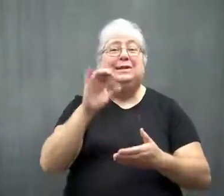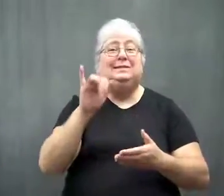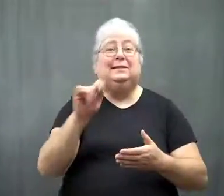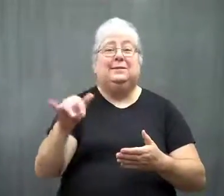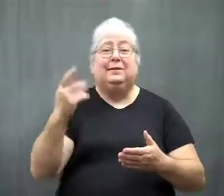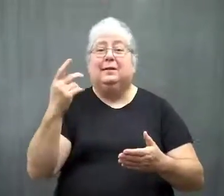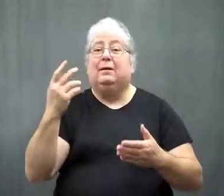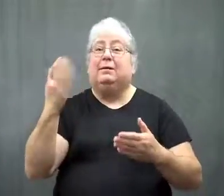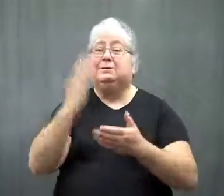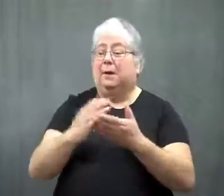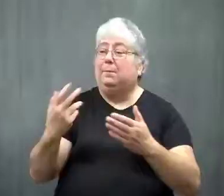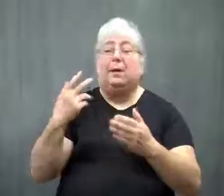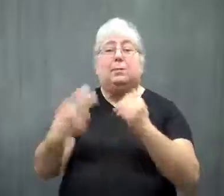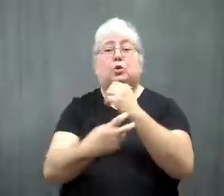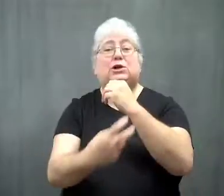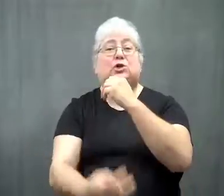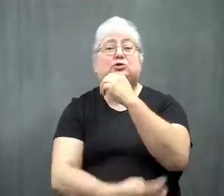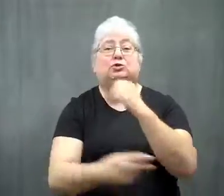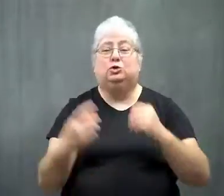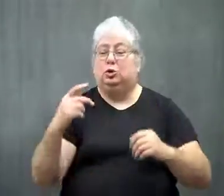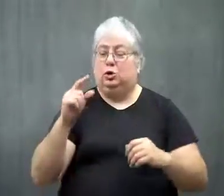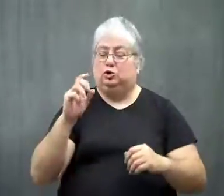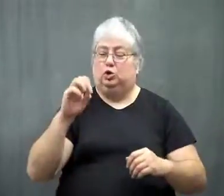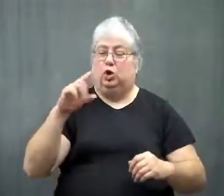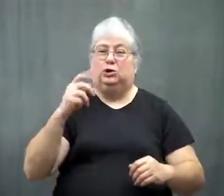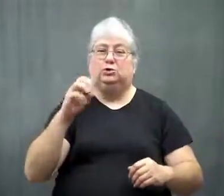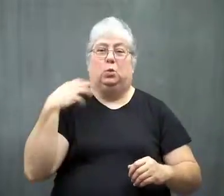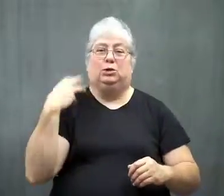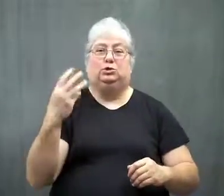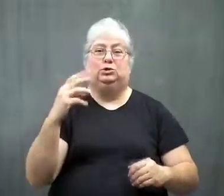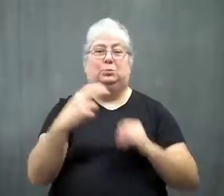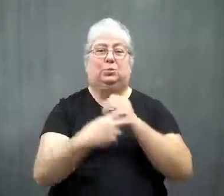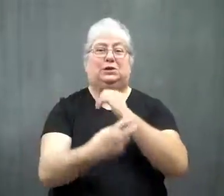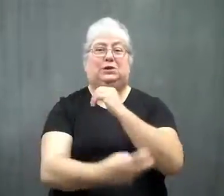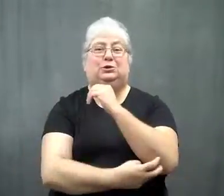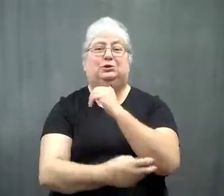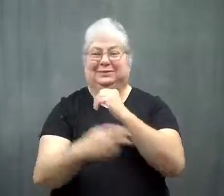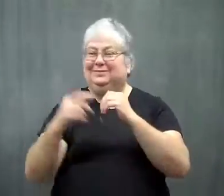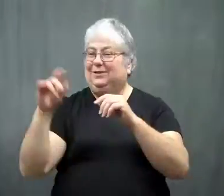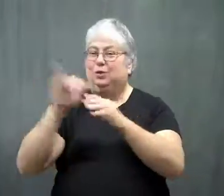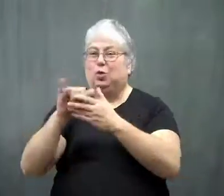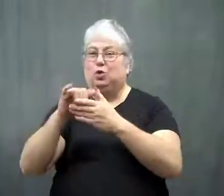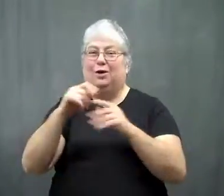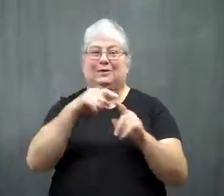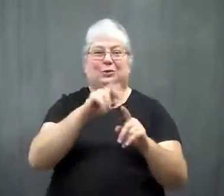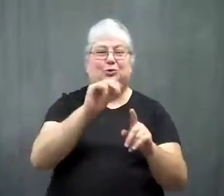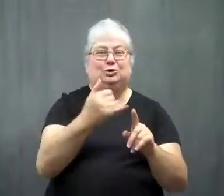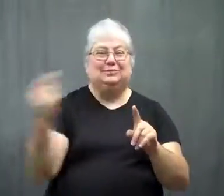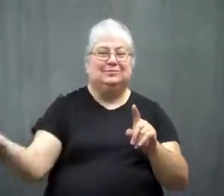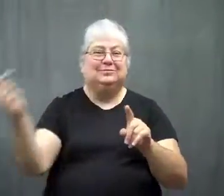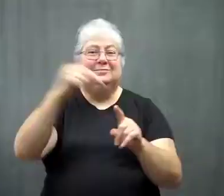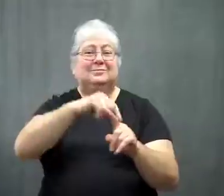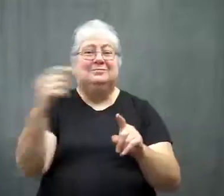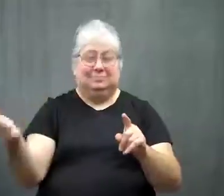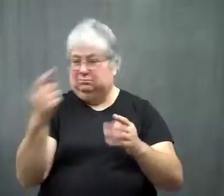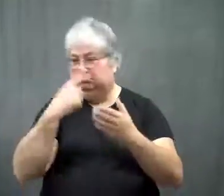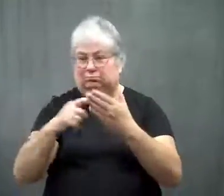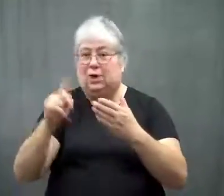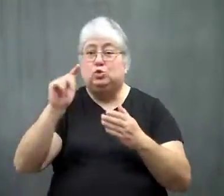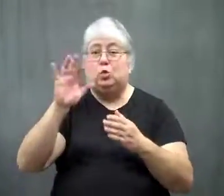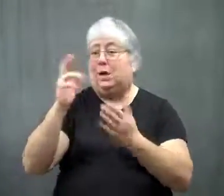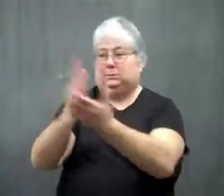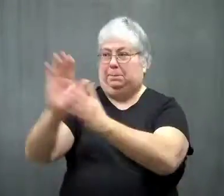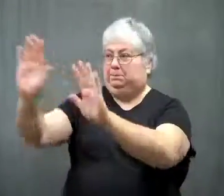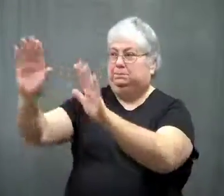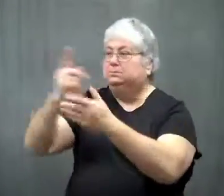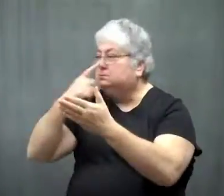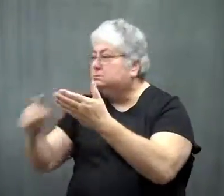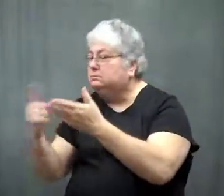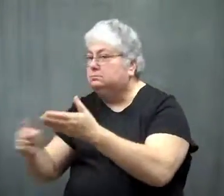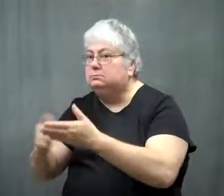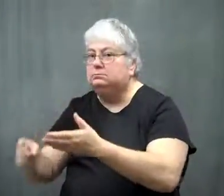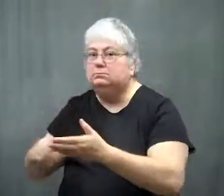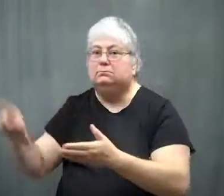In New York City there is the George Washington Bridge to New Jersey.